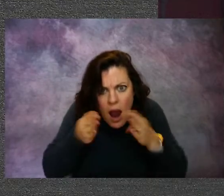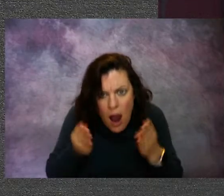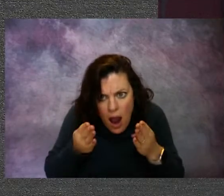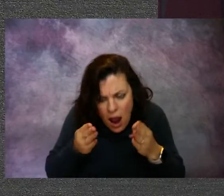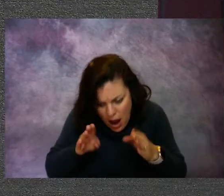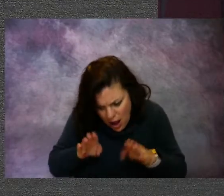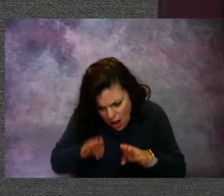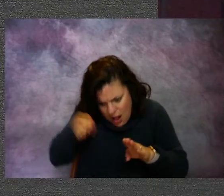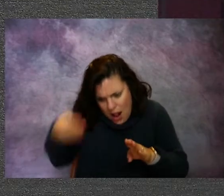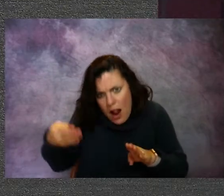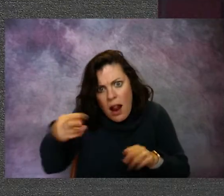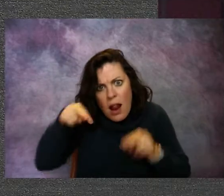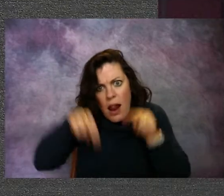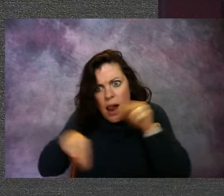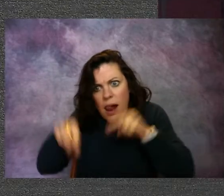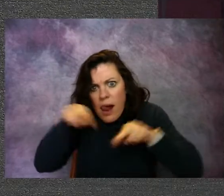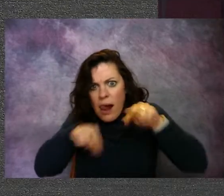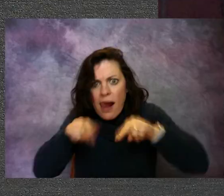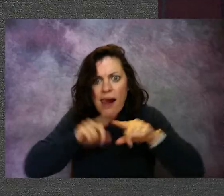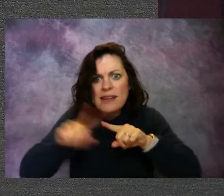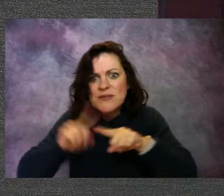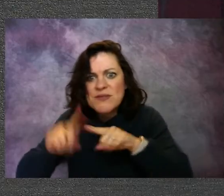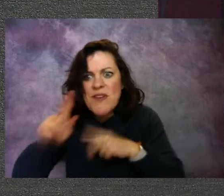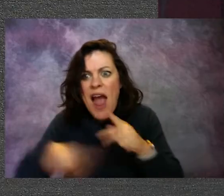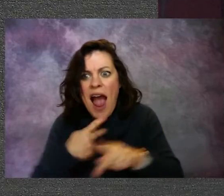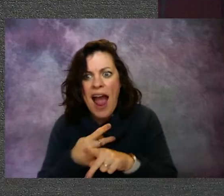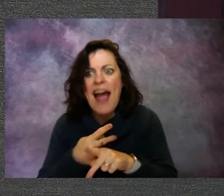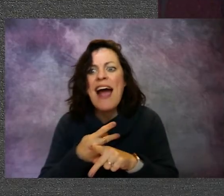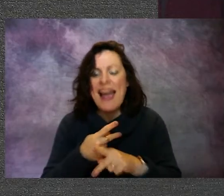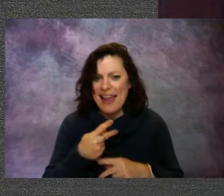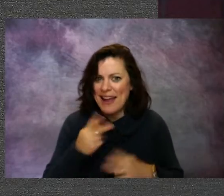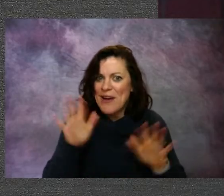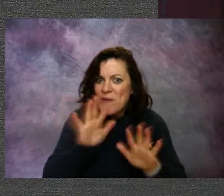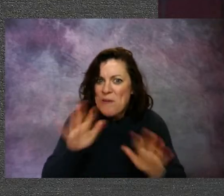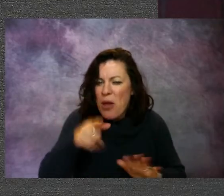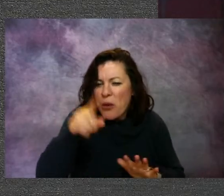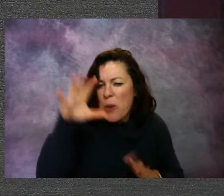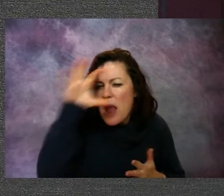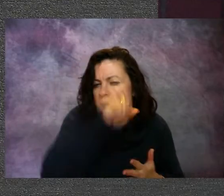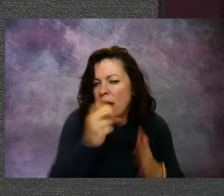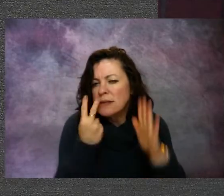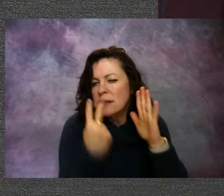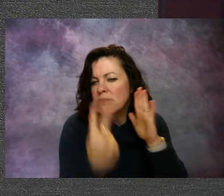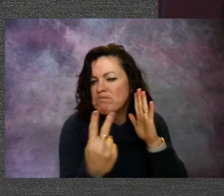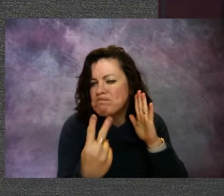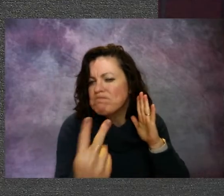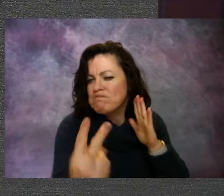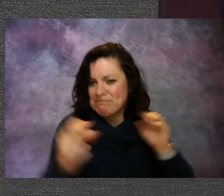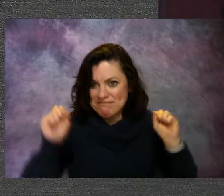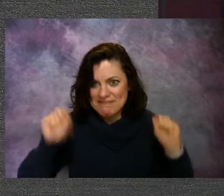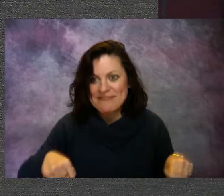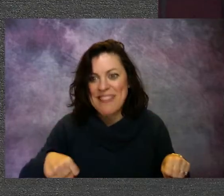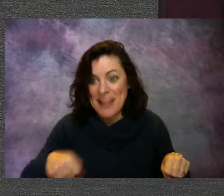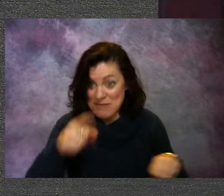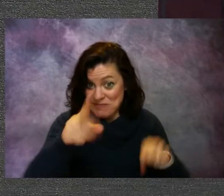that we are going to have to guess about the weather. So, I hope you are ready to listen to our weather story.